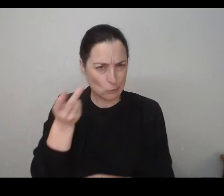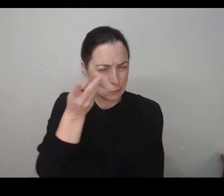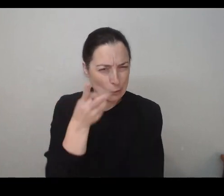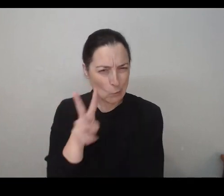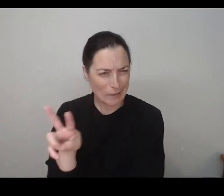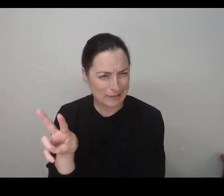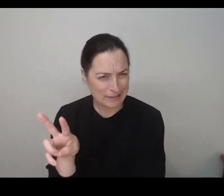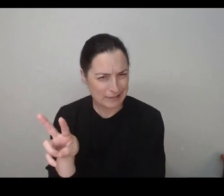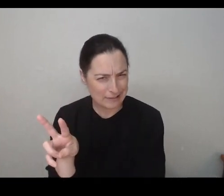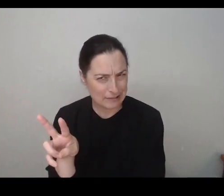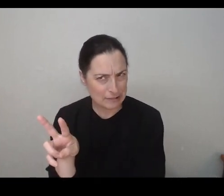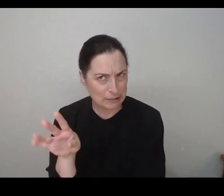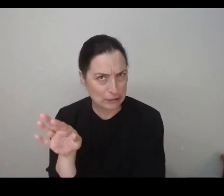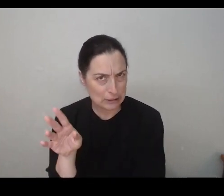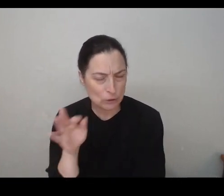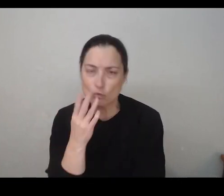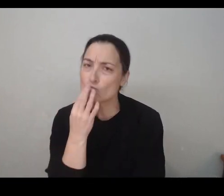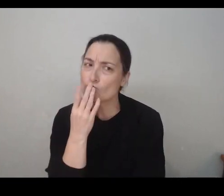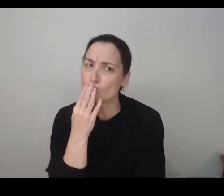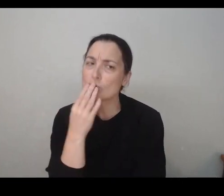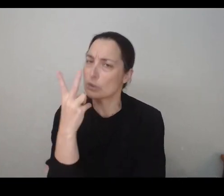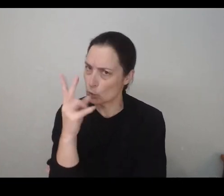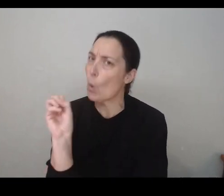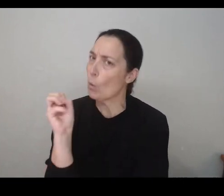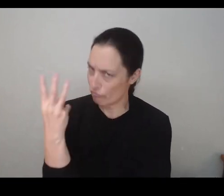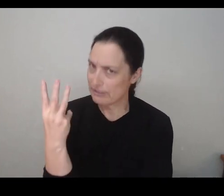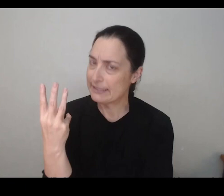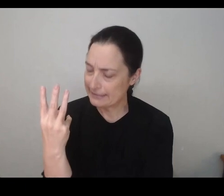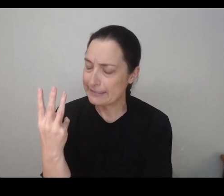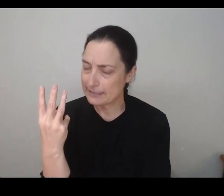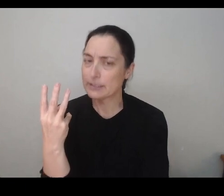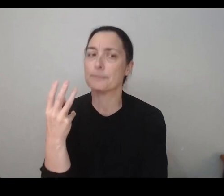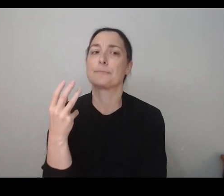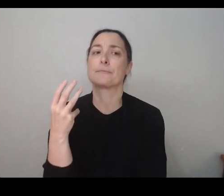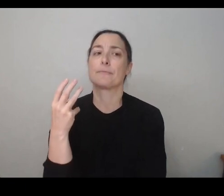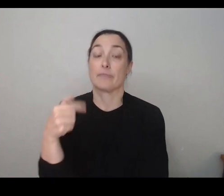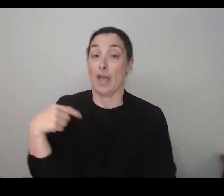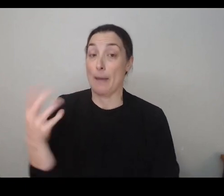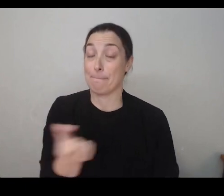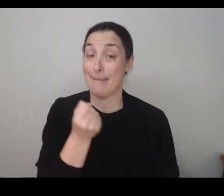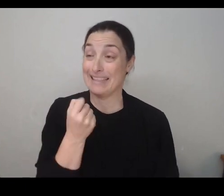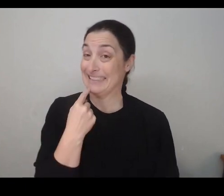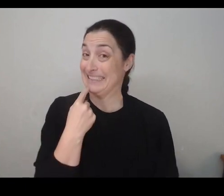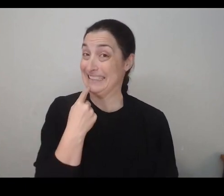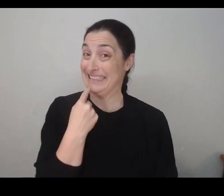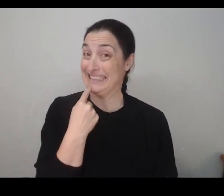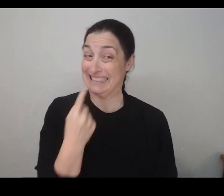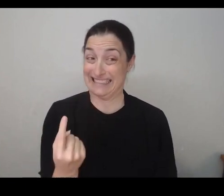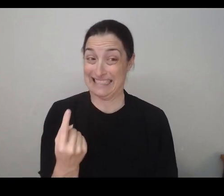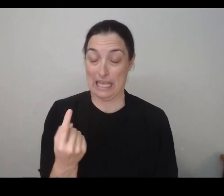Yeah, 2003. And well, I have to say that I cannot really talk about the reception,